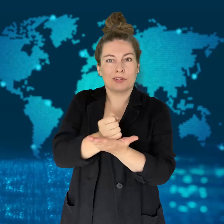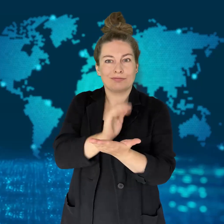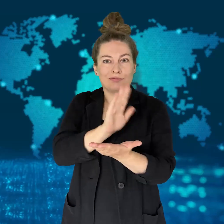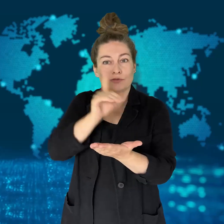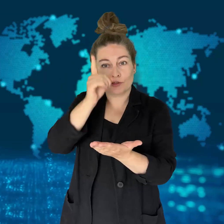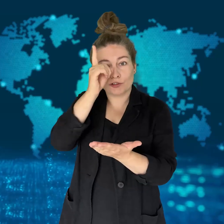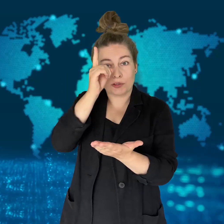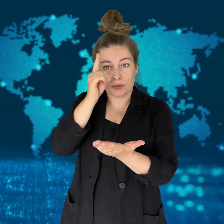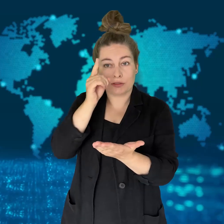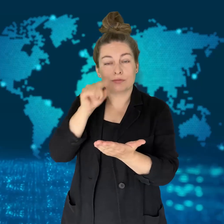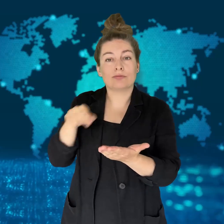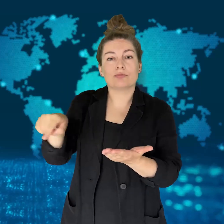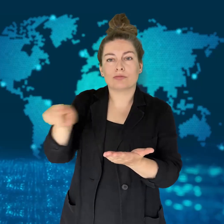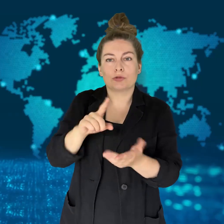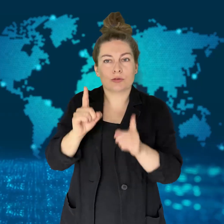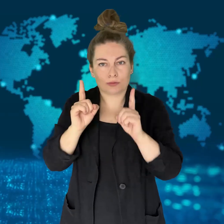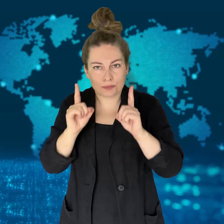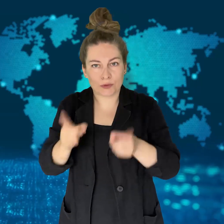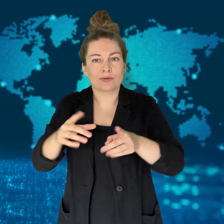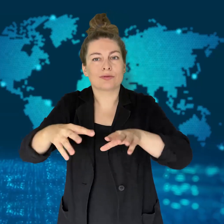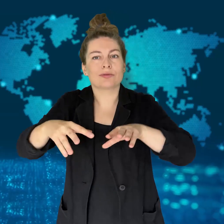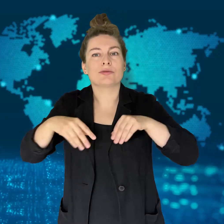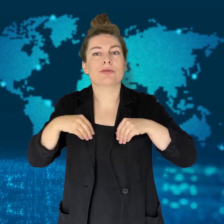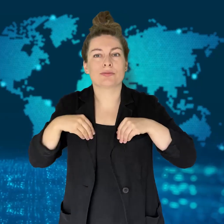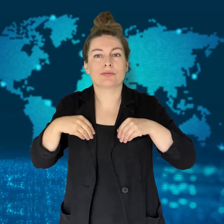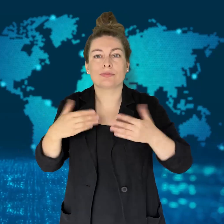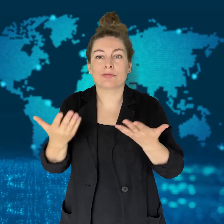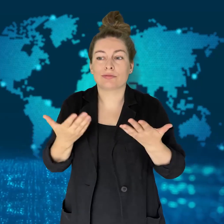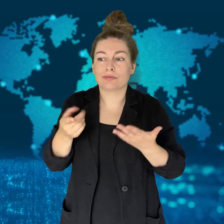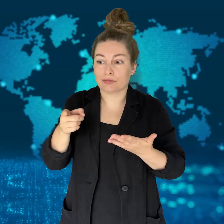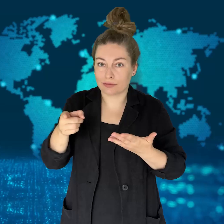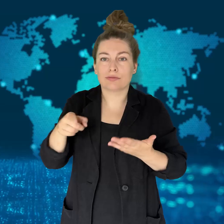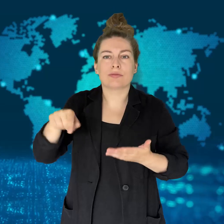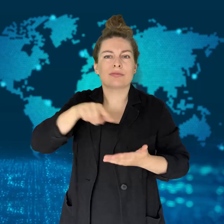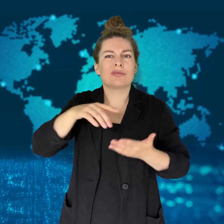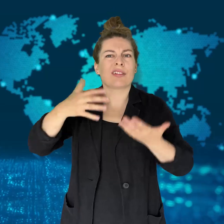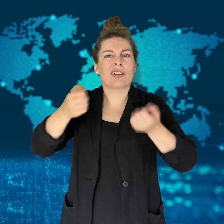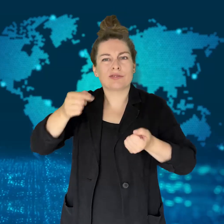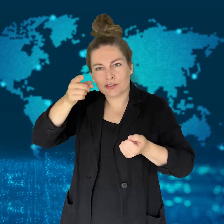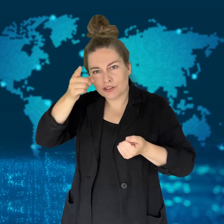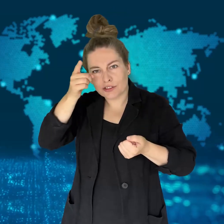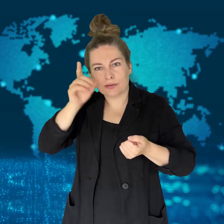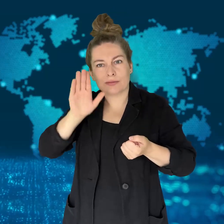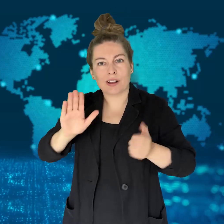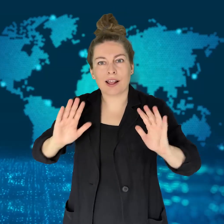their acceptance of Israel's right to exist